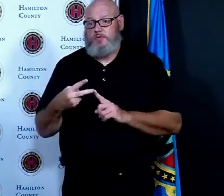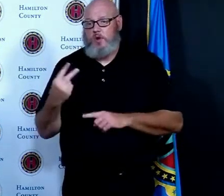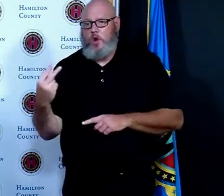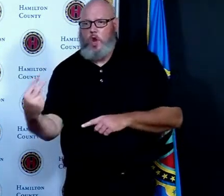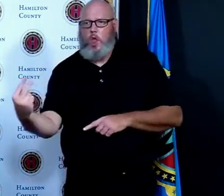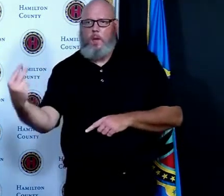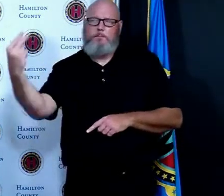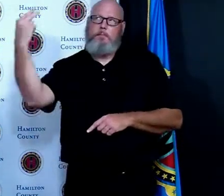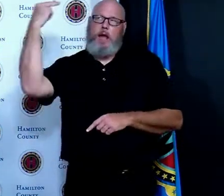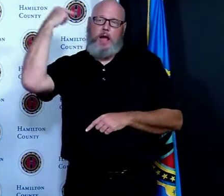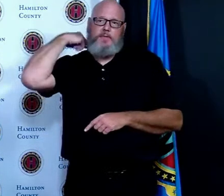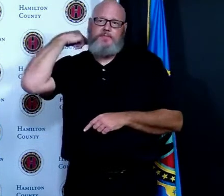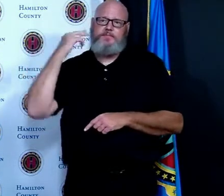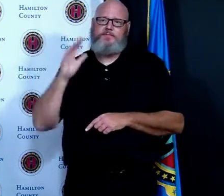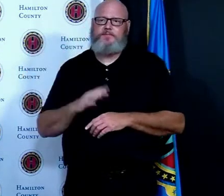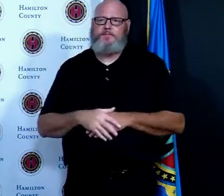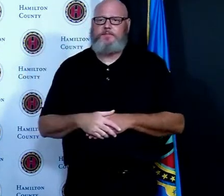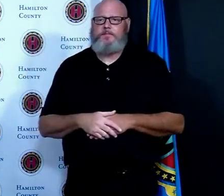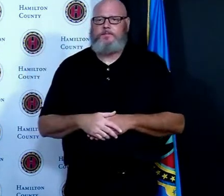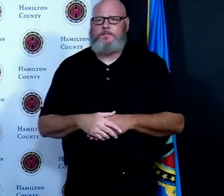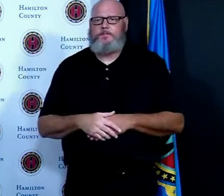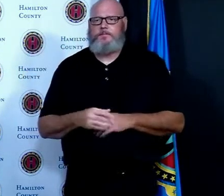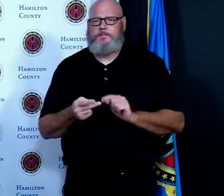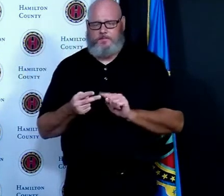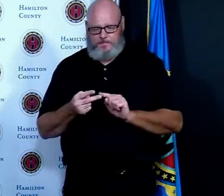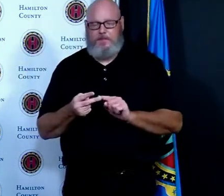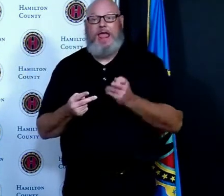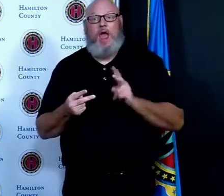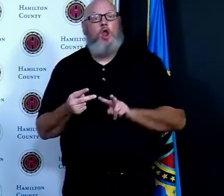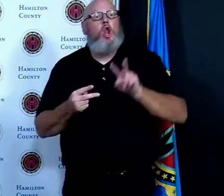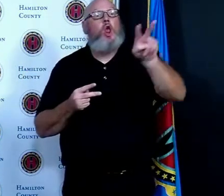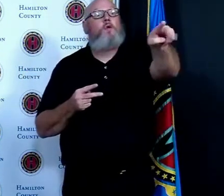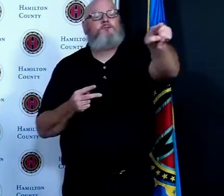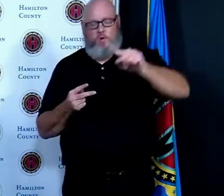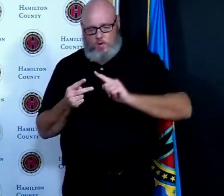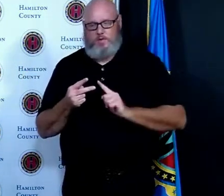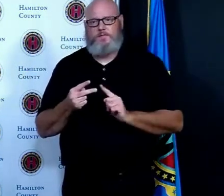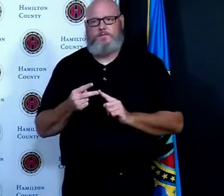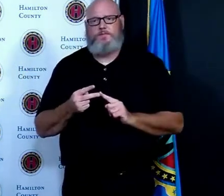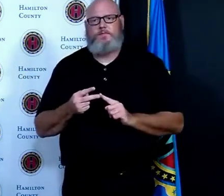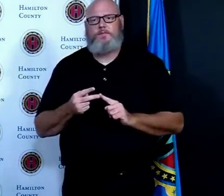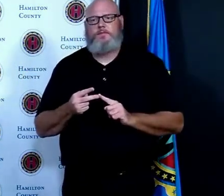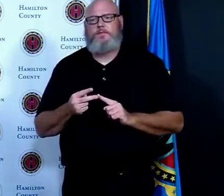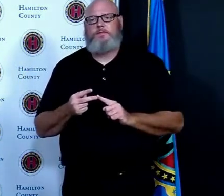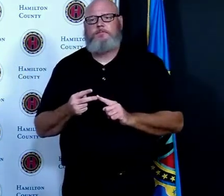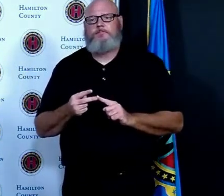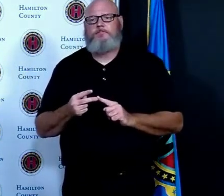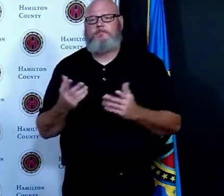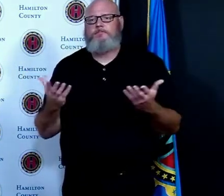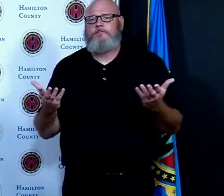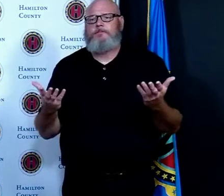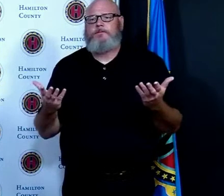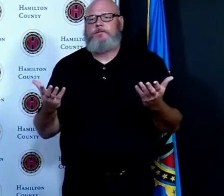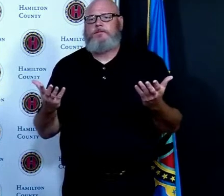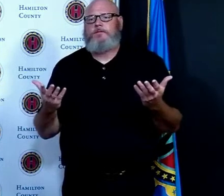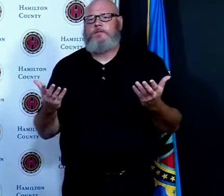to look forward I know that no one no one wants to scare folks but at the same time